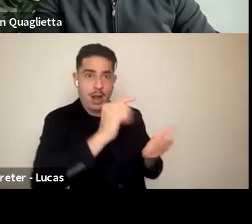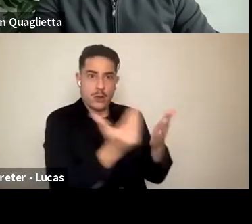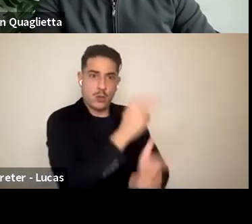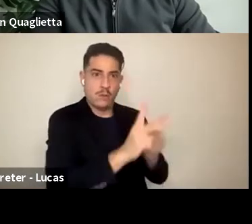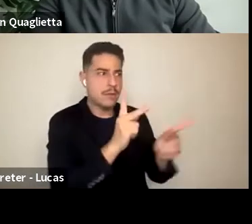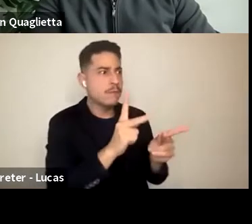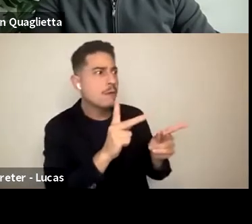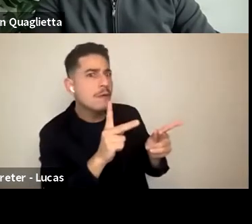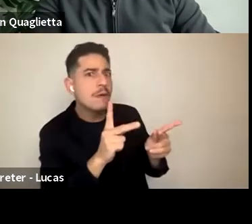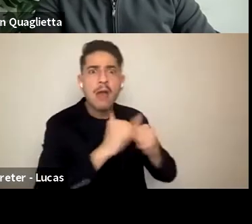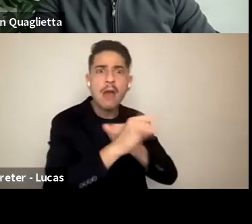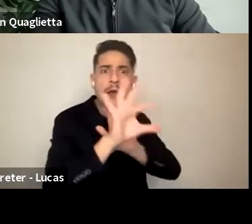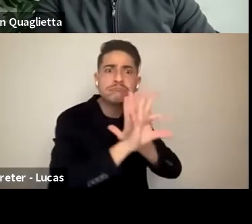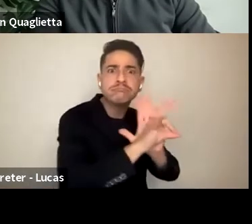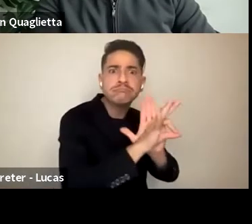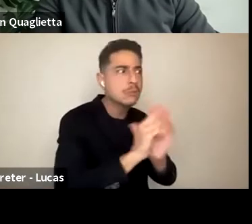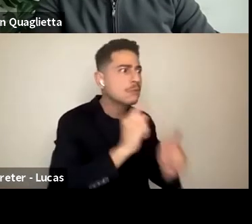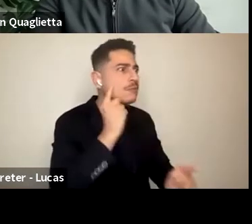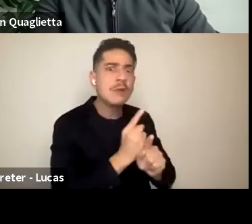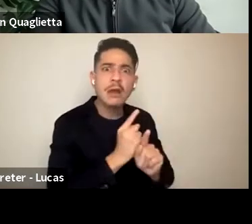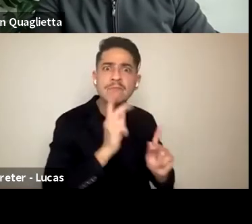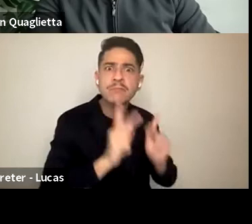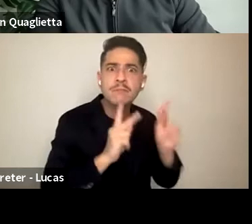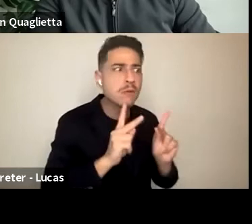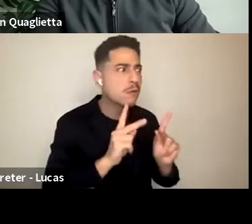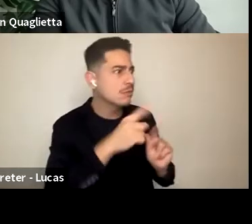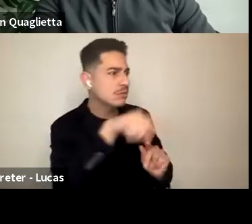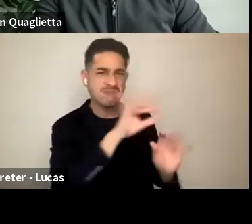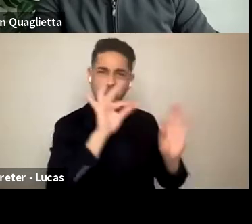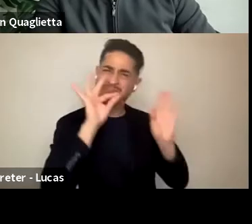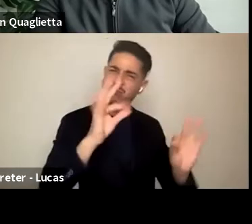So if really the biggest pain point is, like, technical SEO,